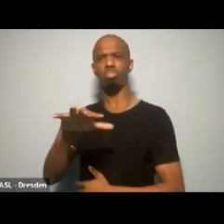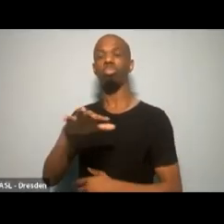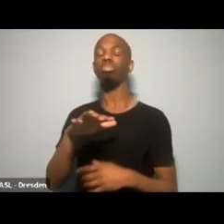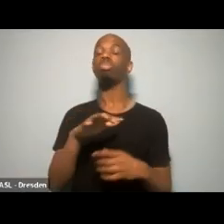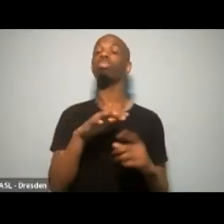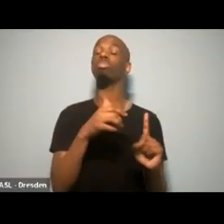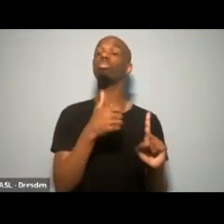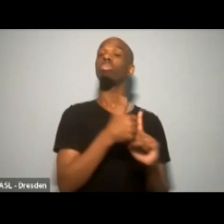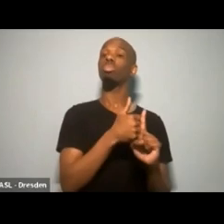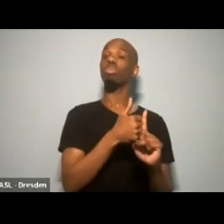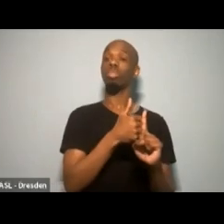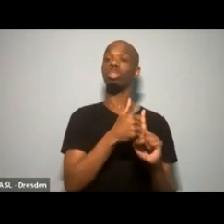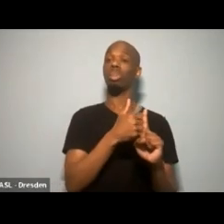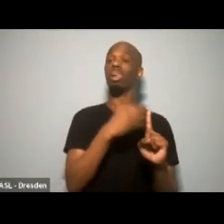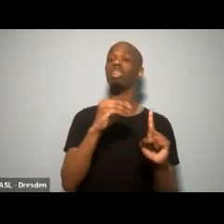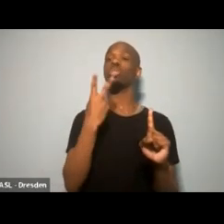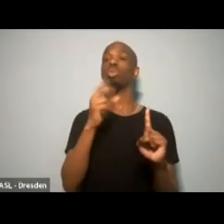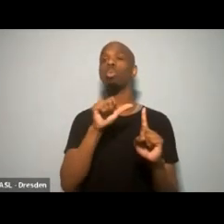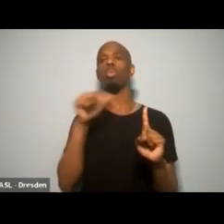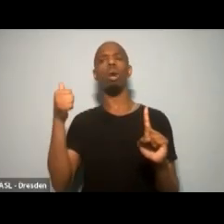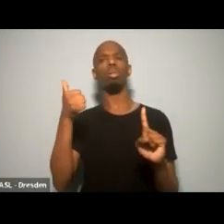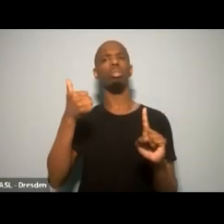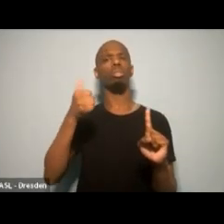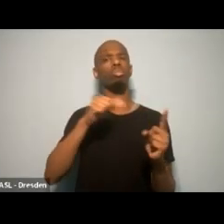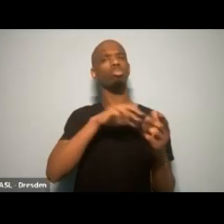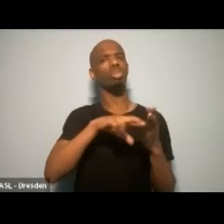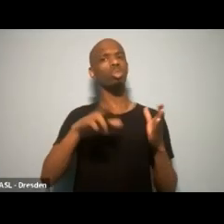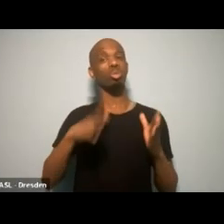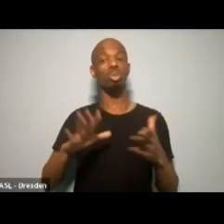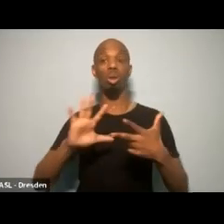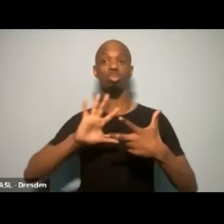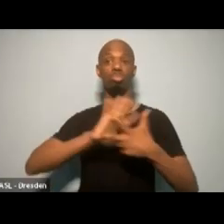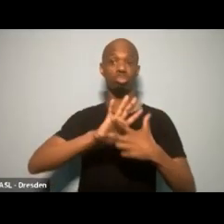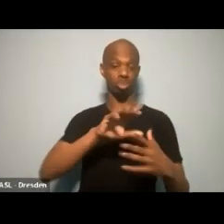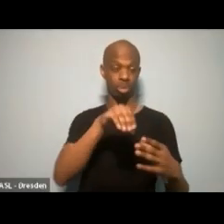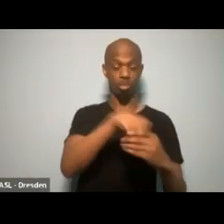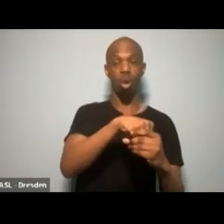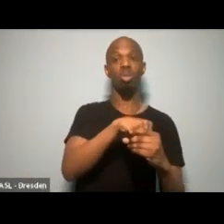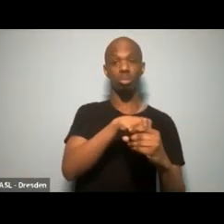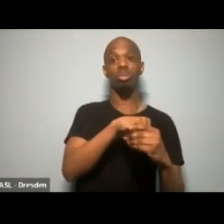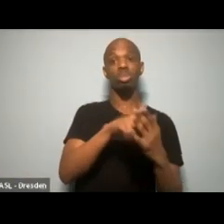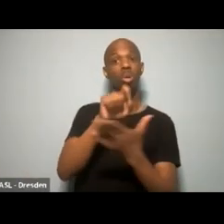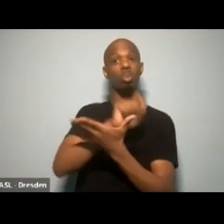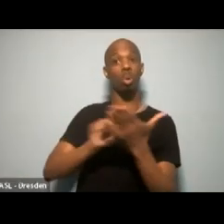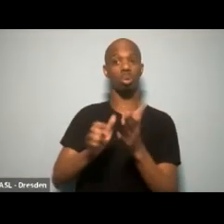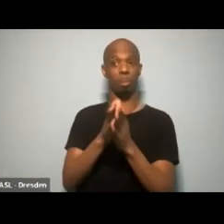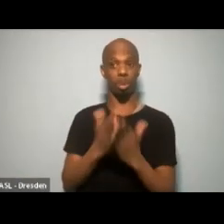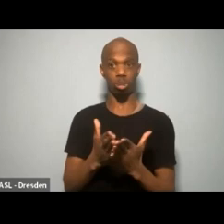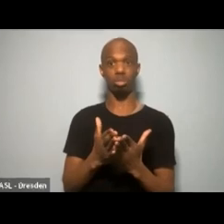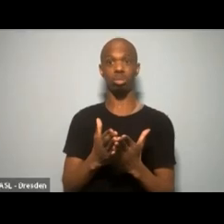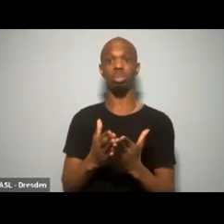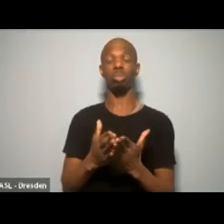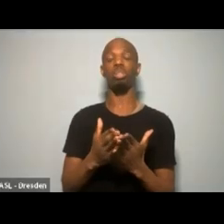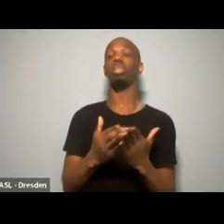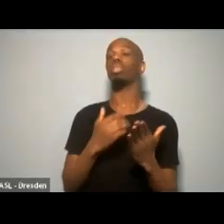Olusola, pardon me, I'm gonna mispronounce this. Olusola Ogunnubi,